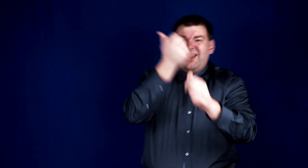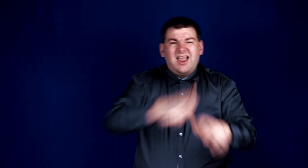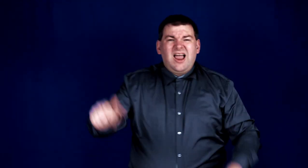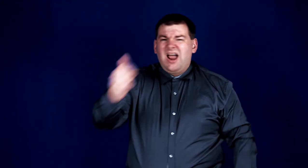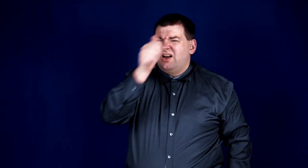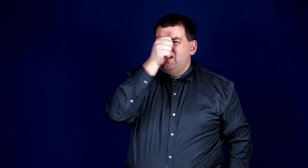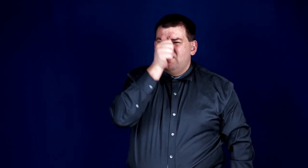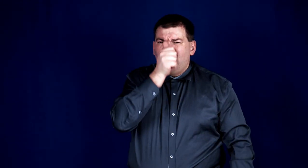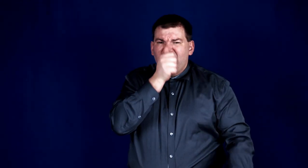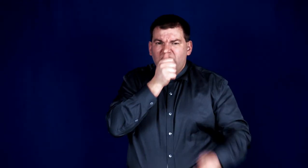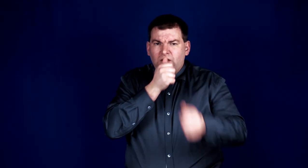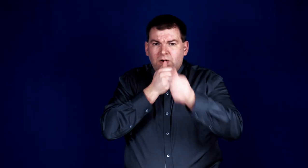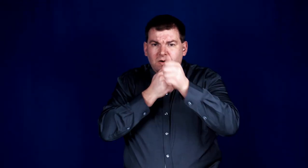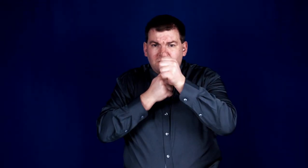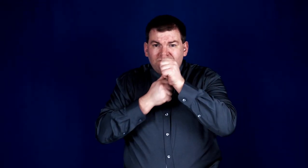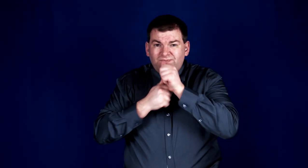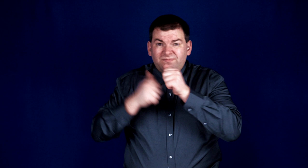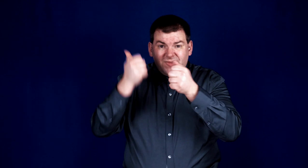any suffering.